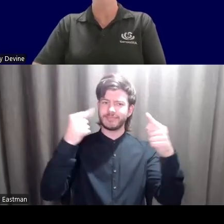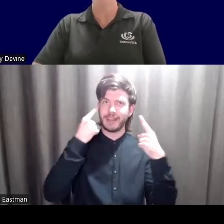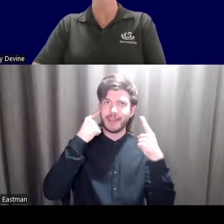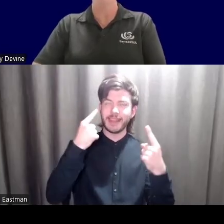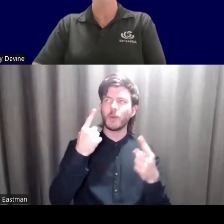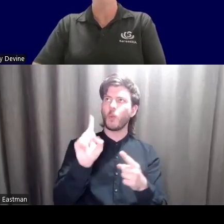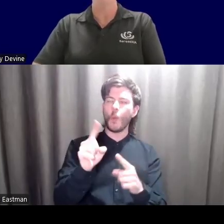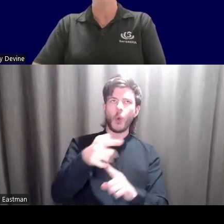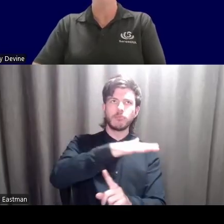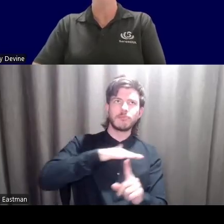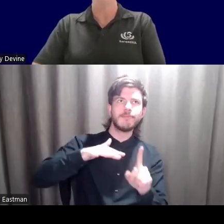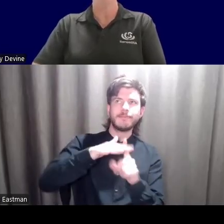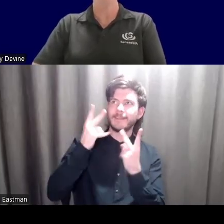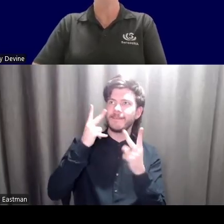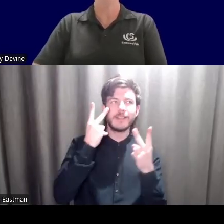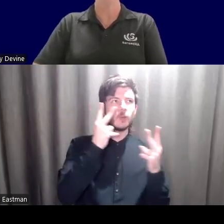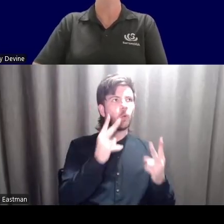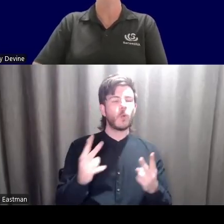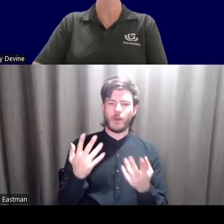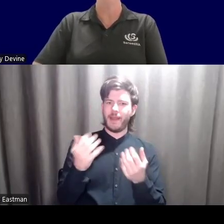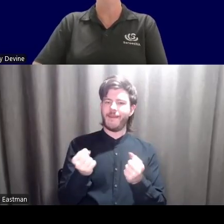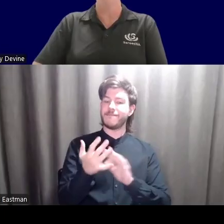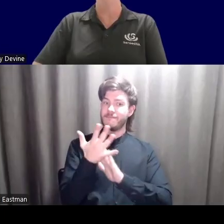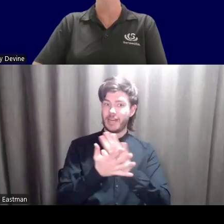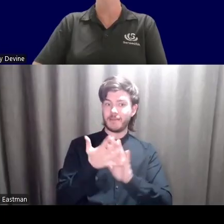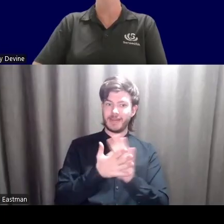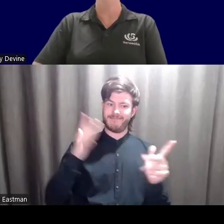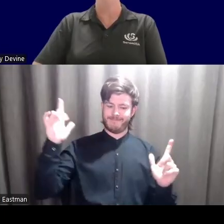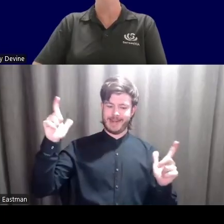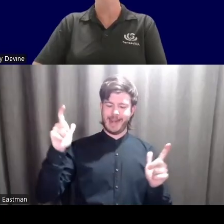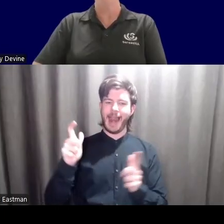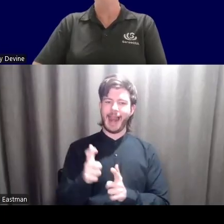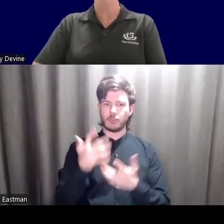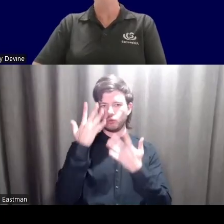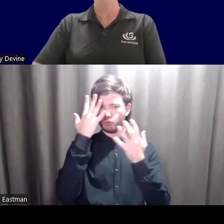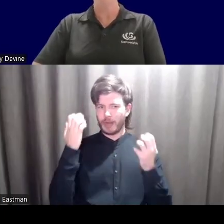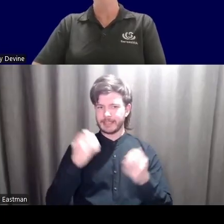environment to reduce stress and promote a person's independence in their space.